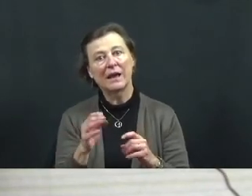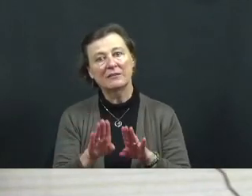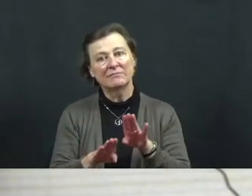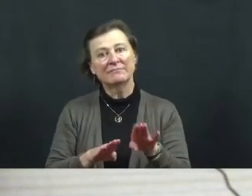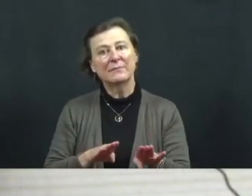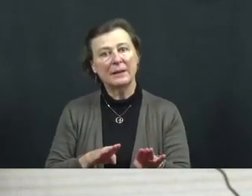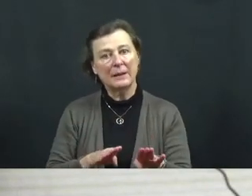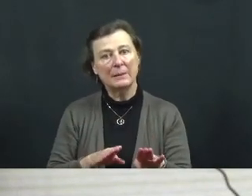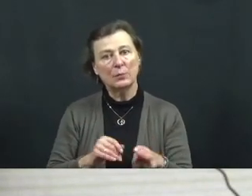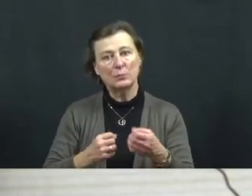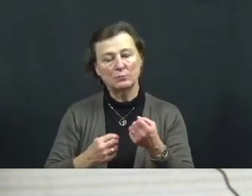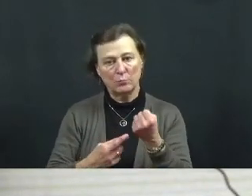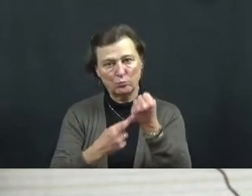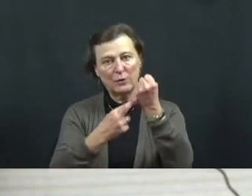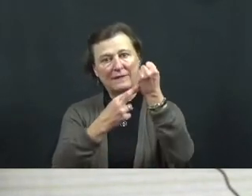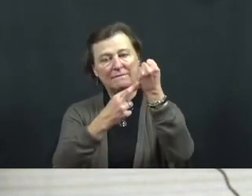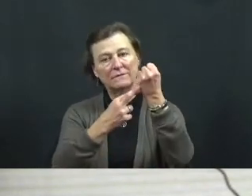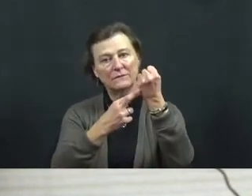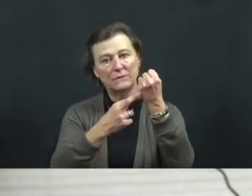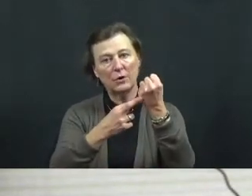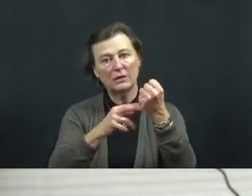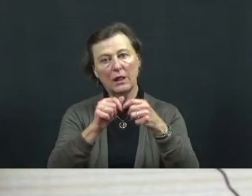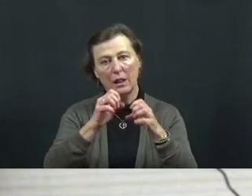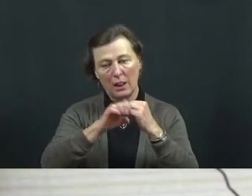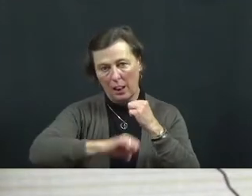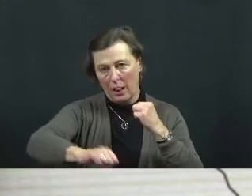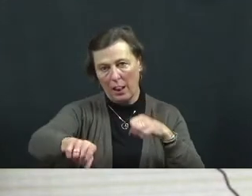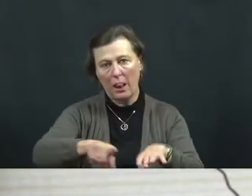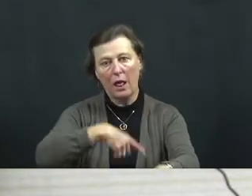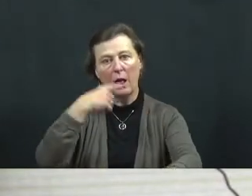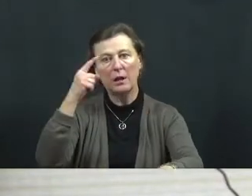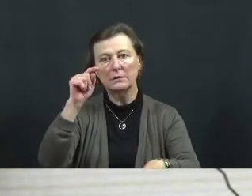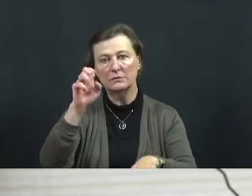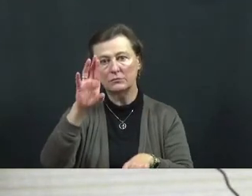long-term financial health of our congregation.